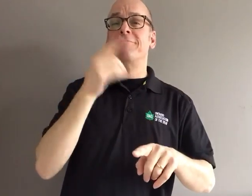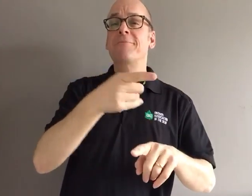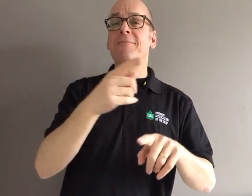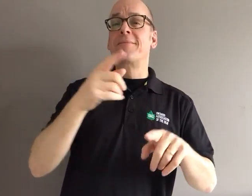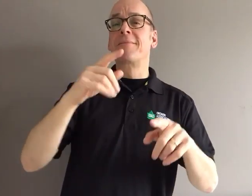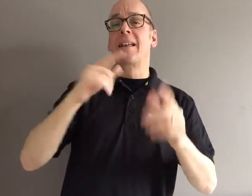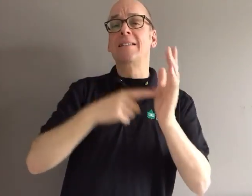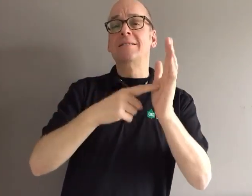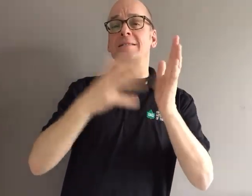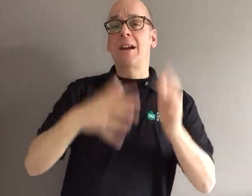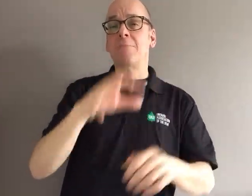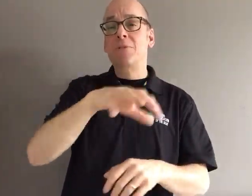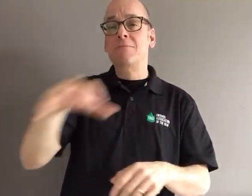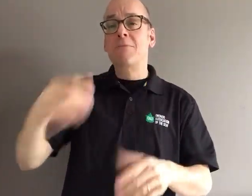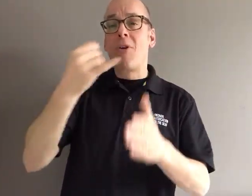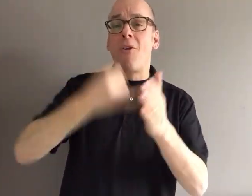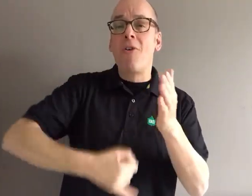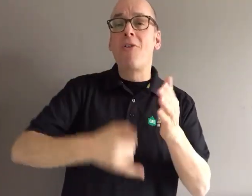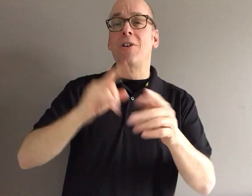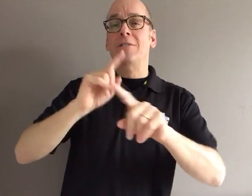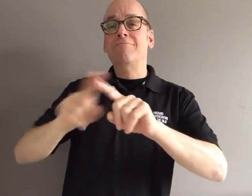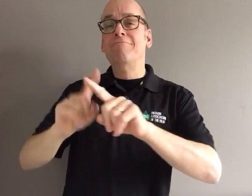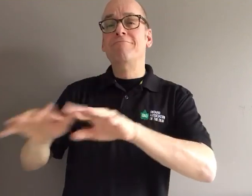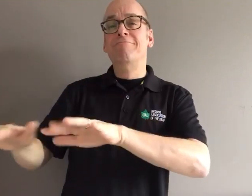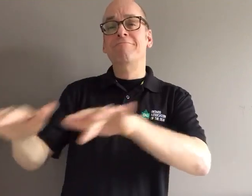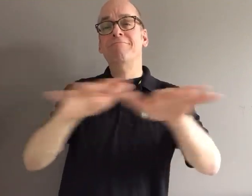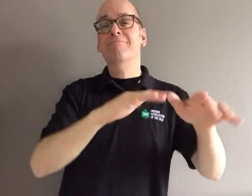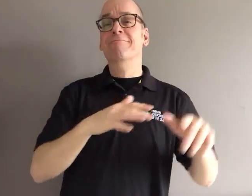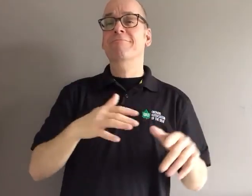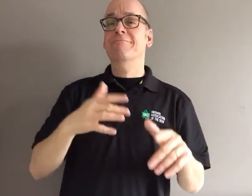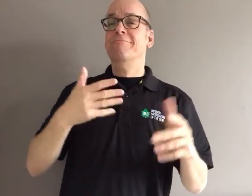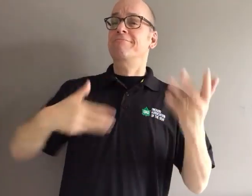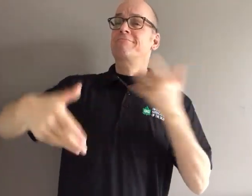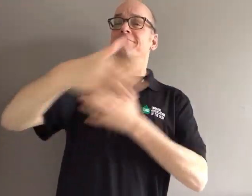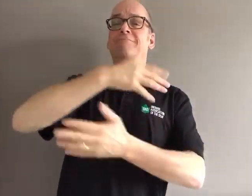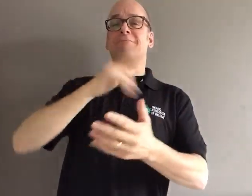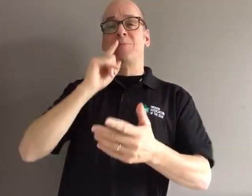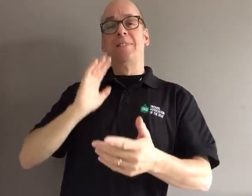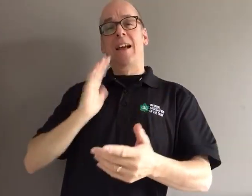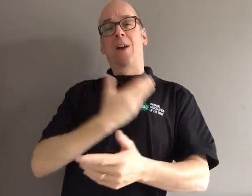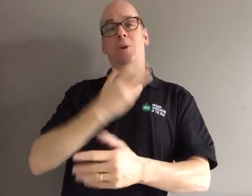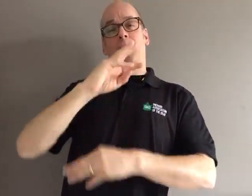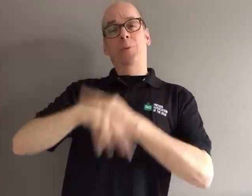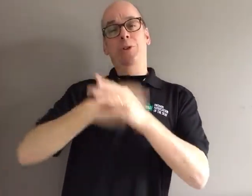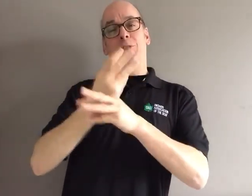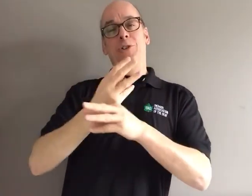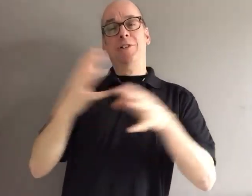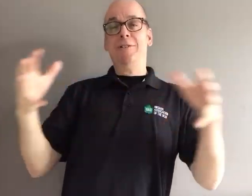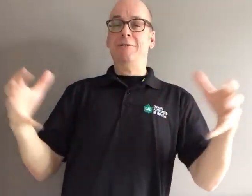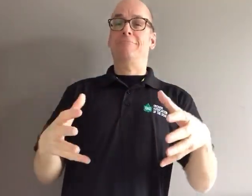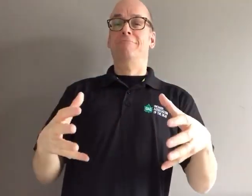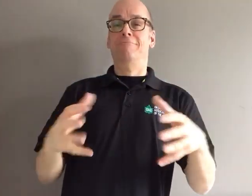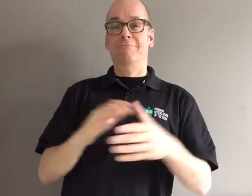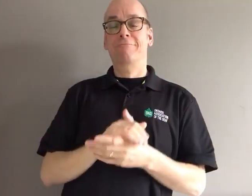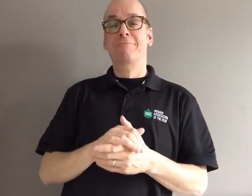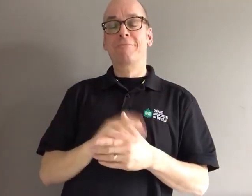such as checking out different crafts, art and exhibits. Basically, it's about being in our own world.